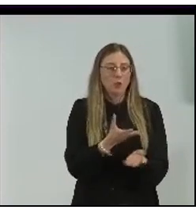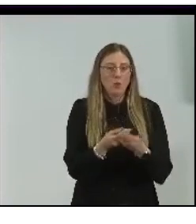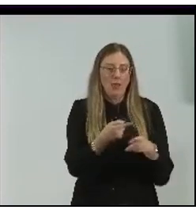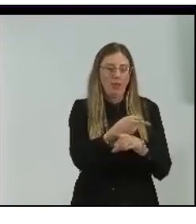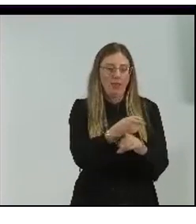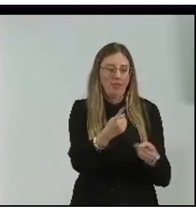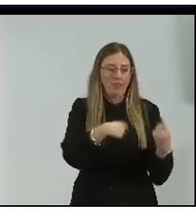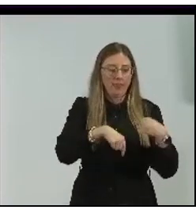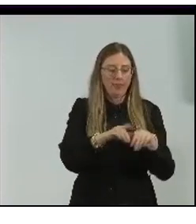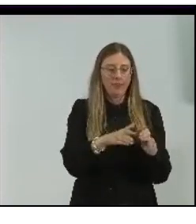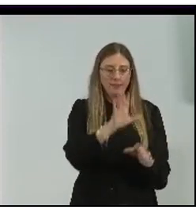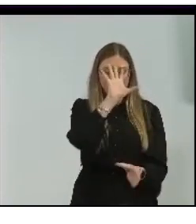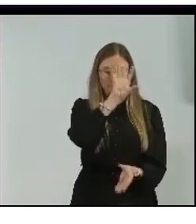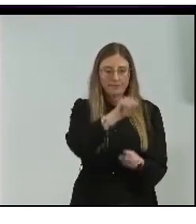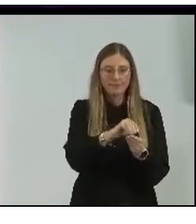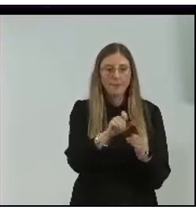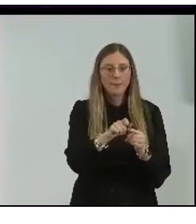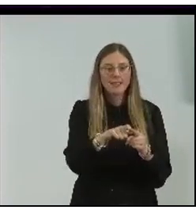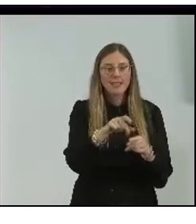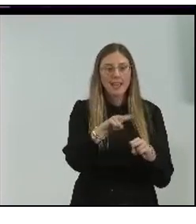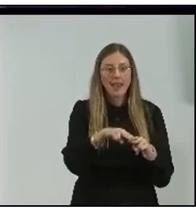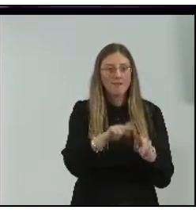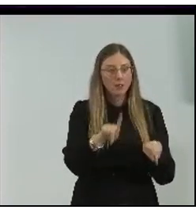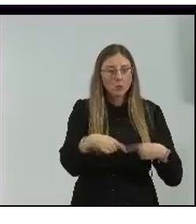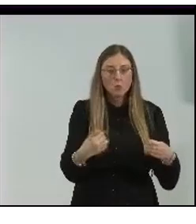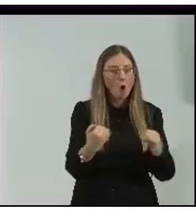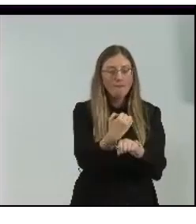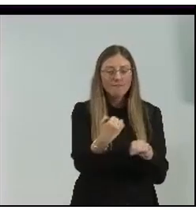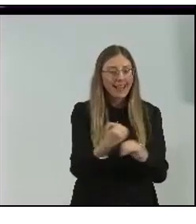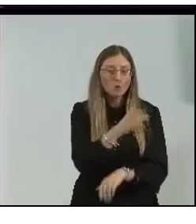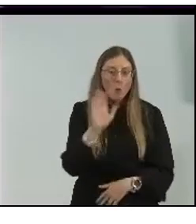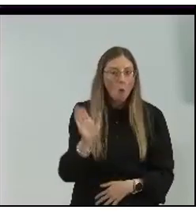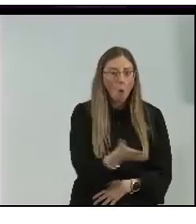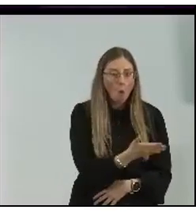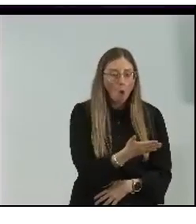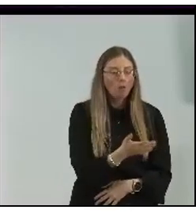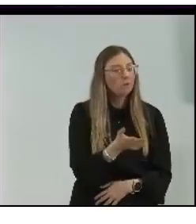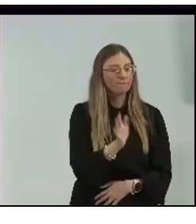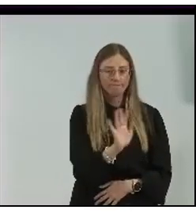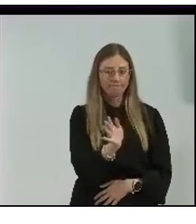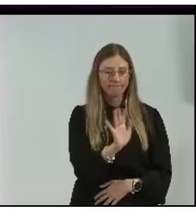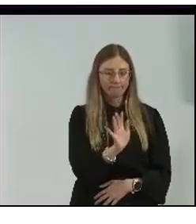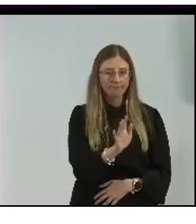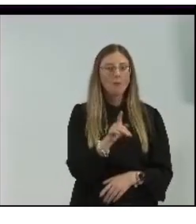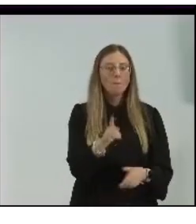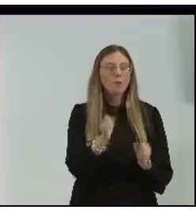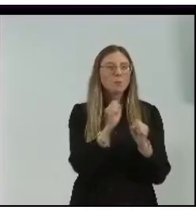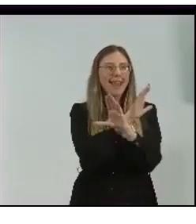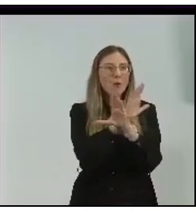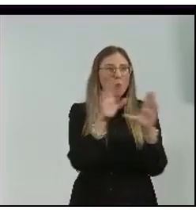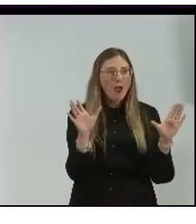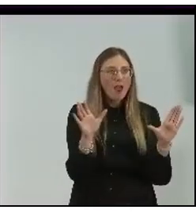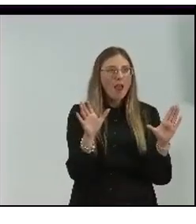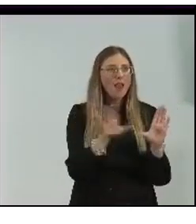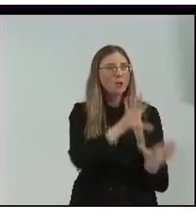and to know that although you might not be able to fix every PDF immediately at creation time, at least be aware of the fact that you're creating them and put them